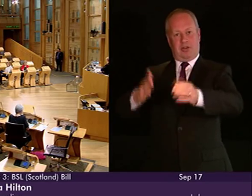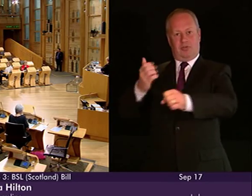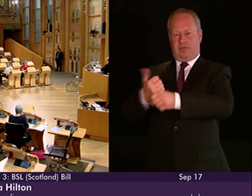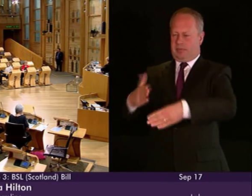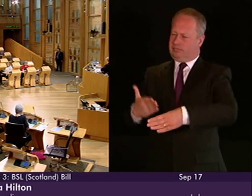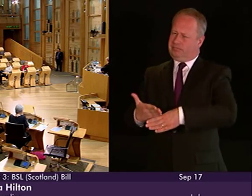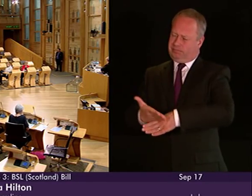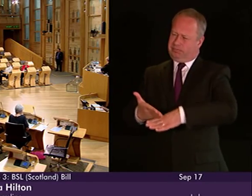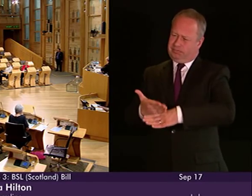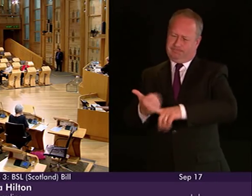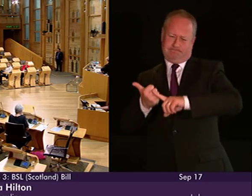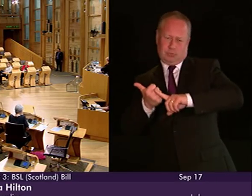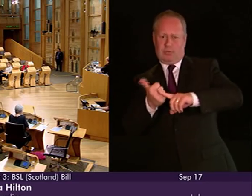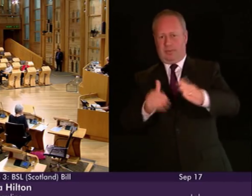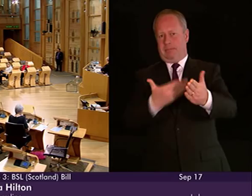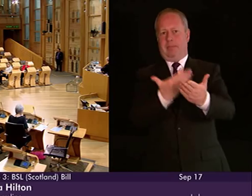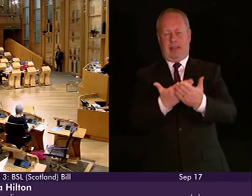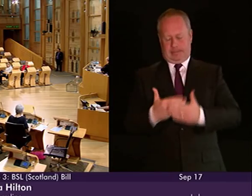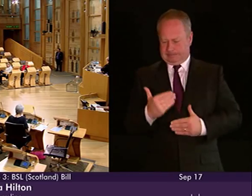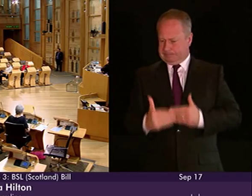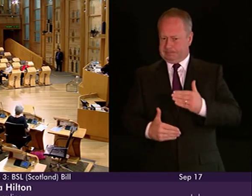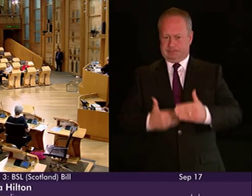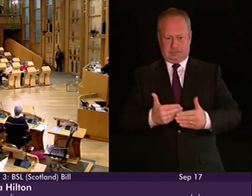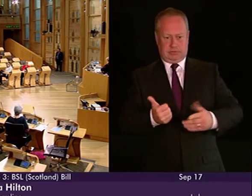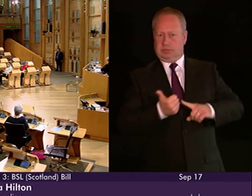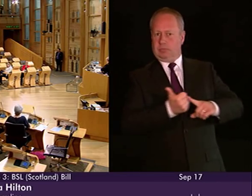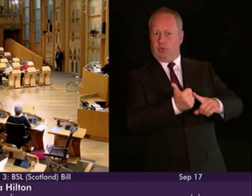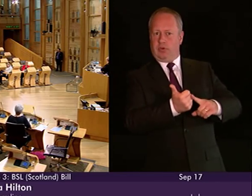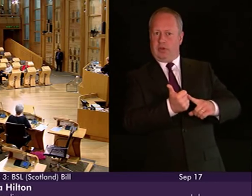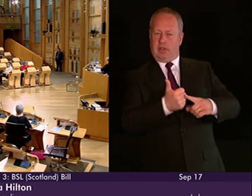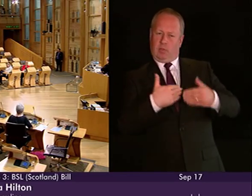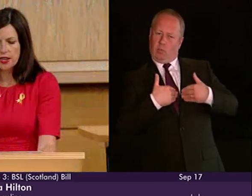work in promoting the bill and progressing the welfare, culture and values of the deaf